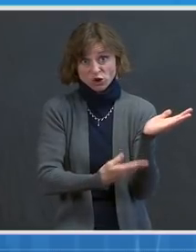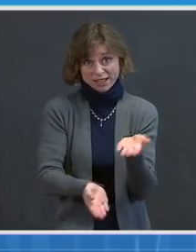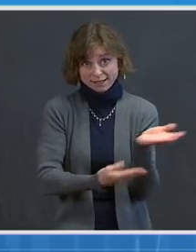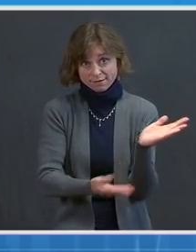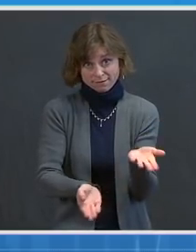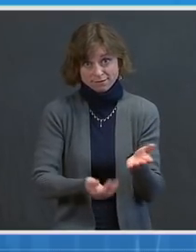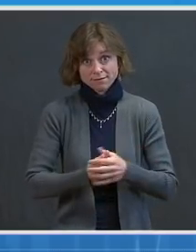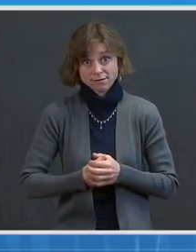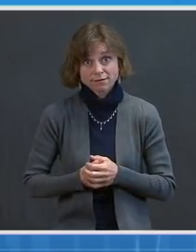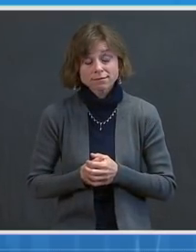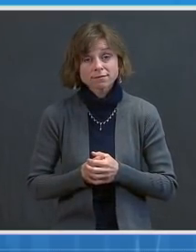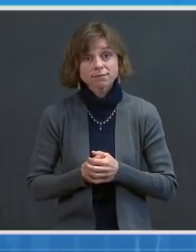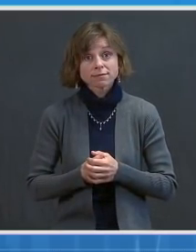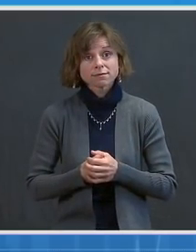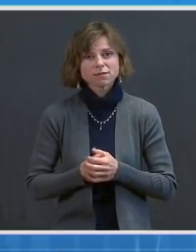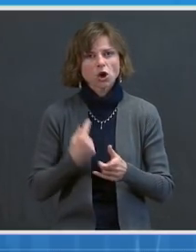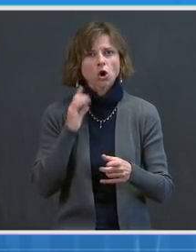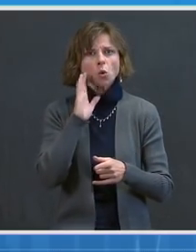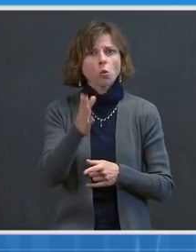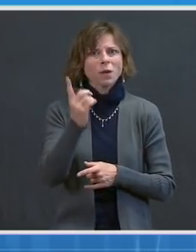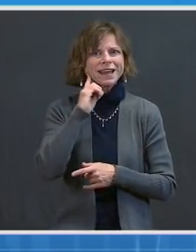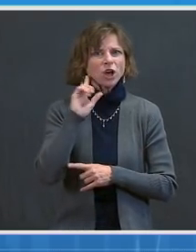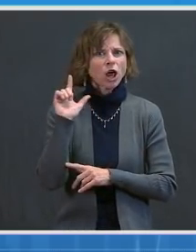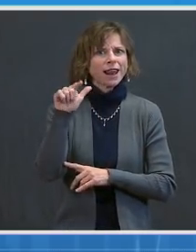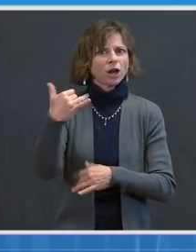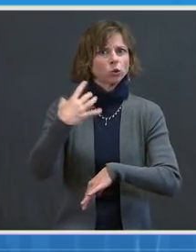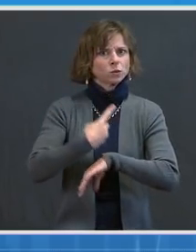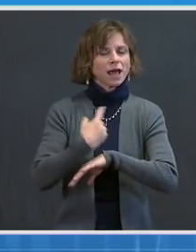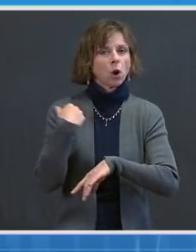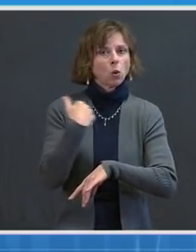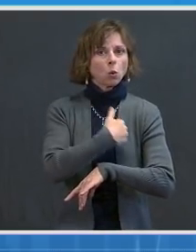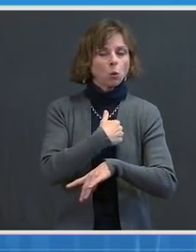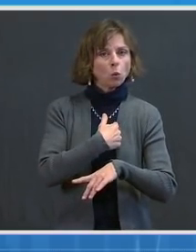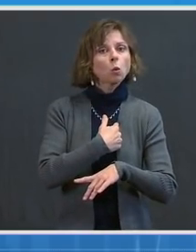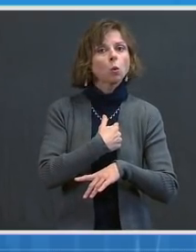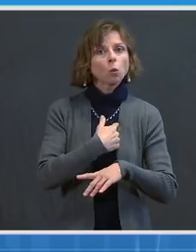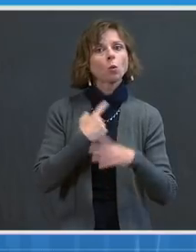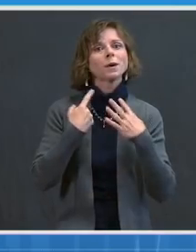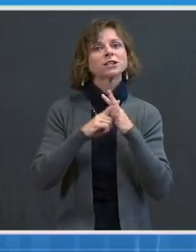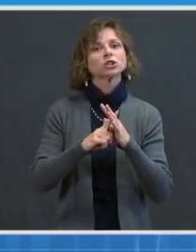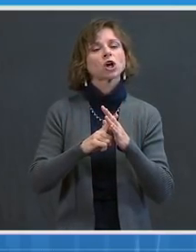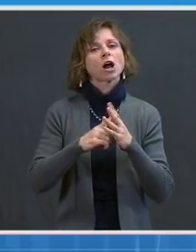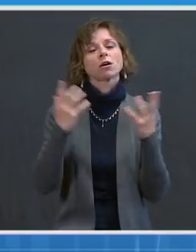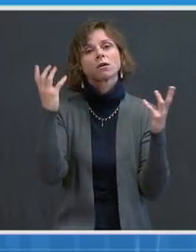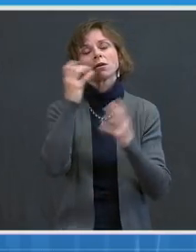And as you'll hear about later today, we led a historic partnership between two rival drug companies